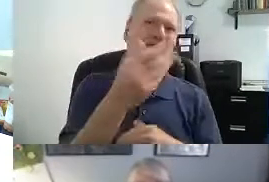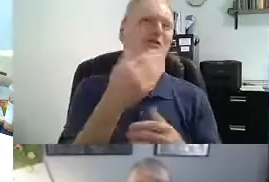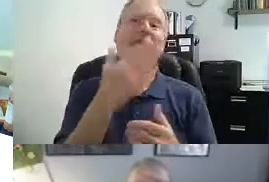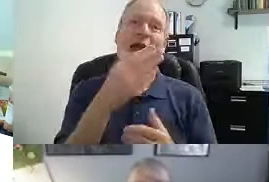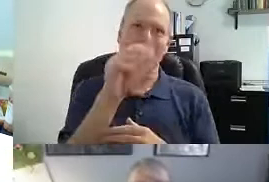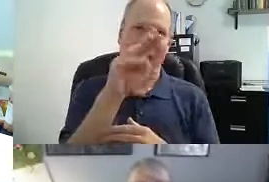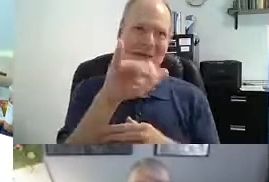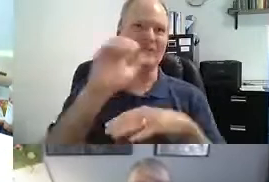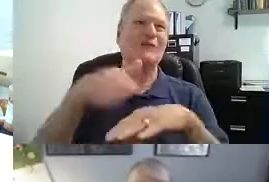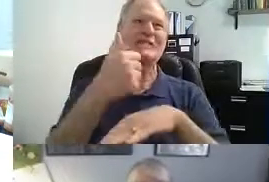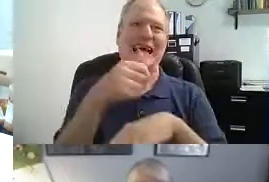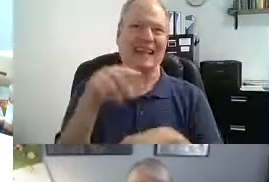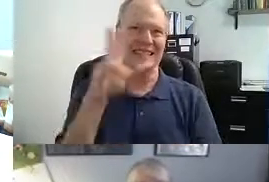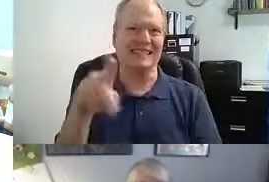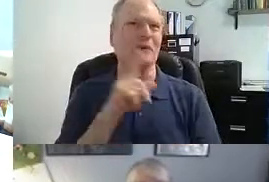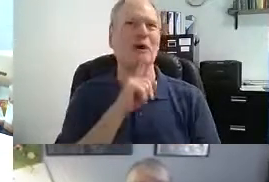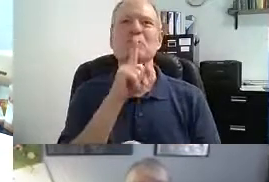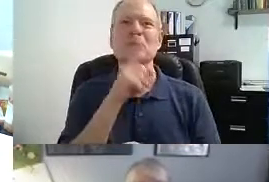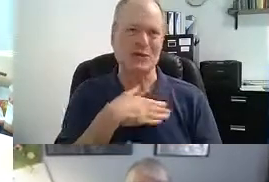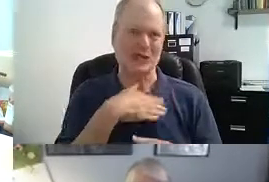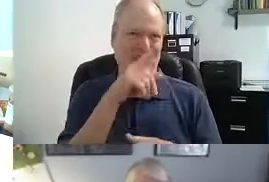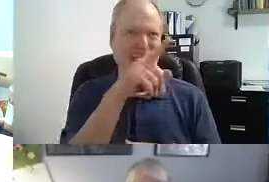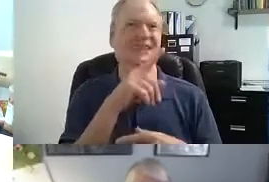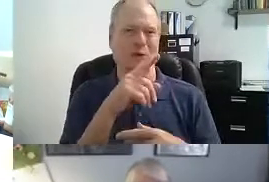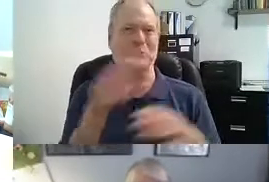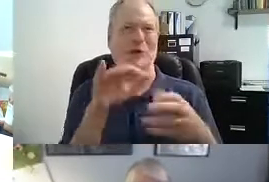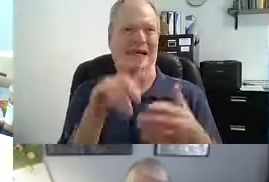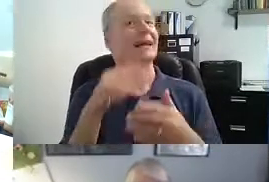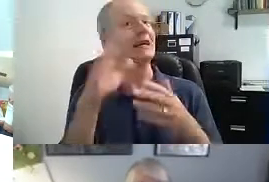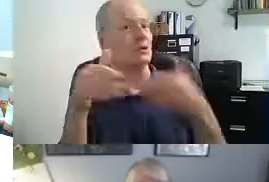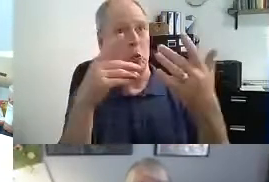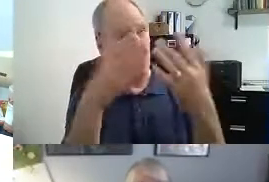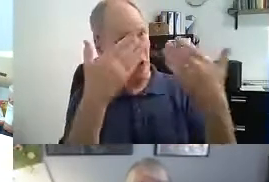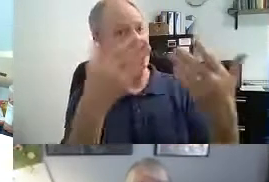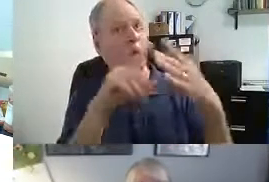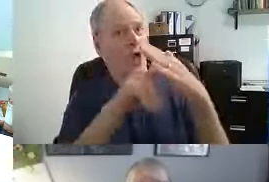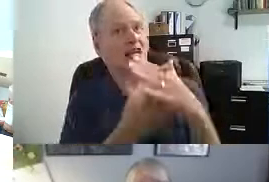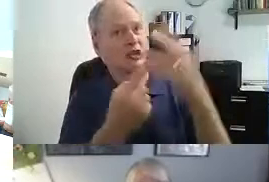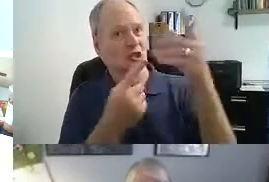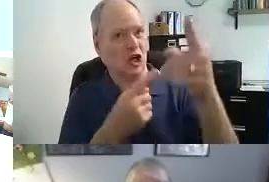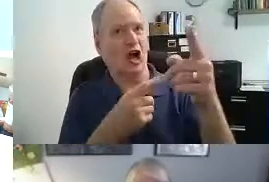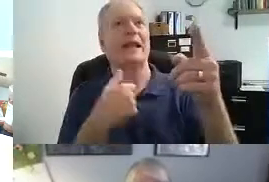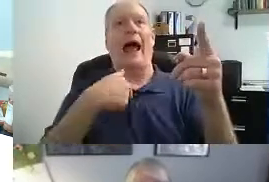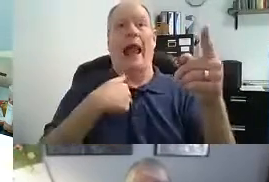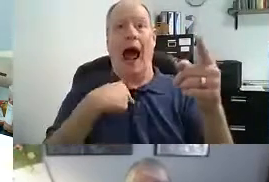Thank you for setting this up. I really appreciate you taking up on this. So, go ahead--